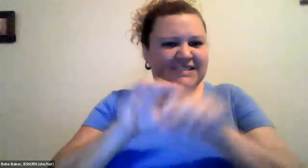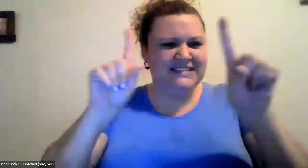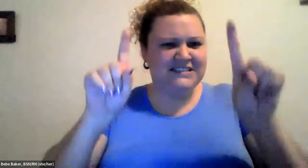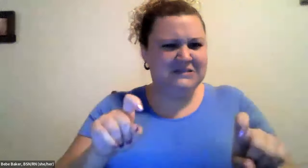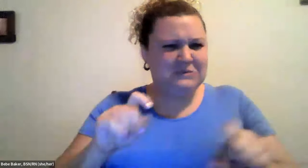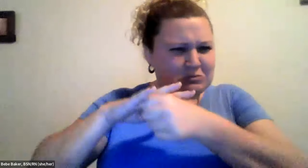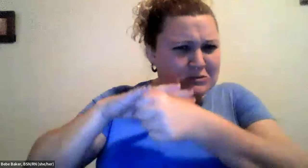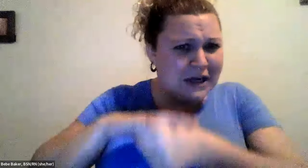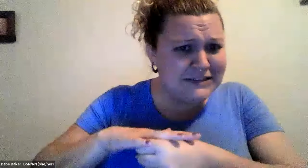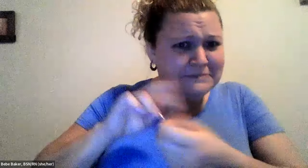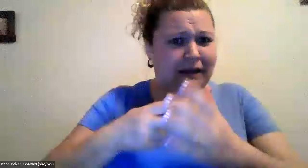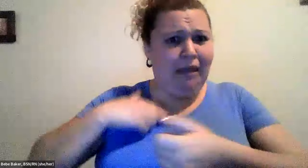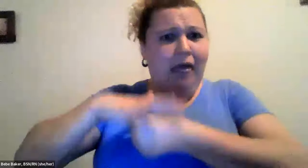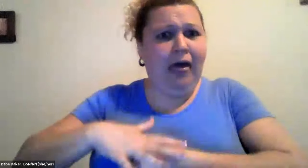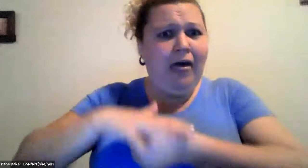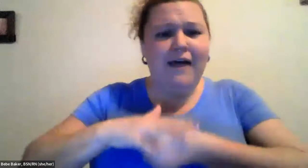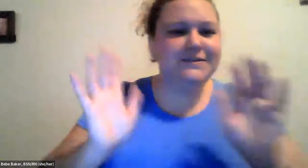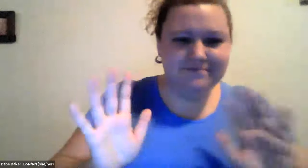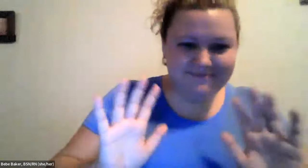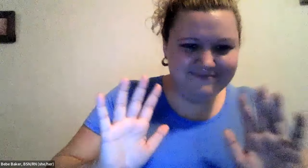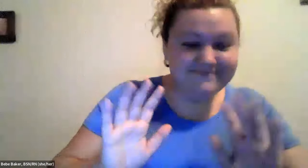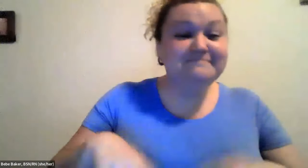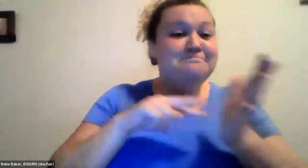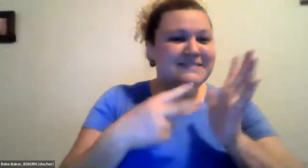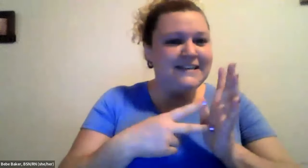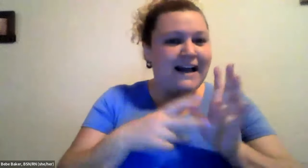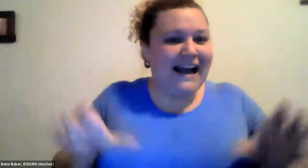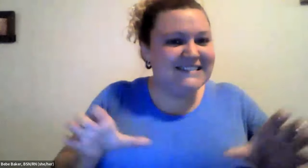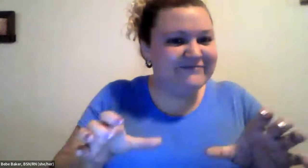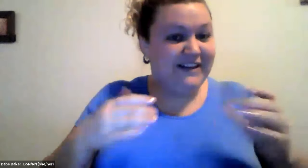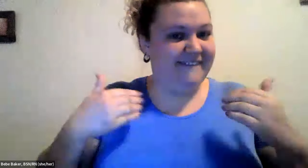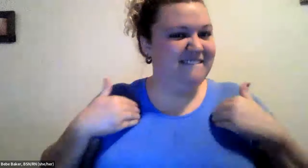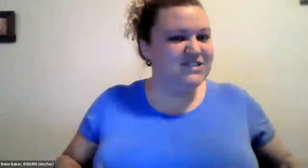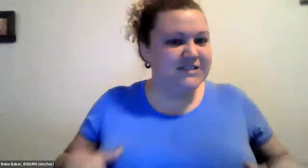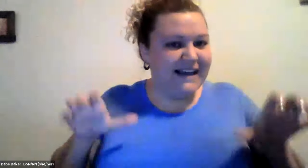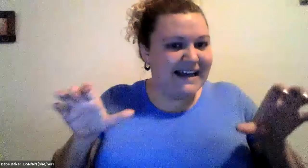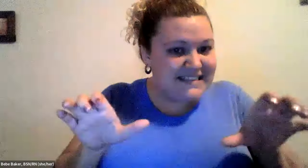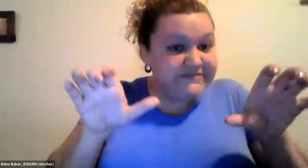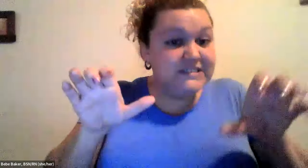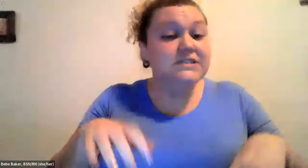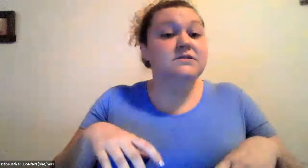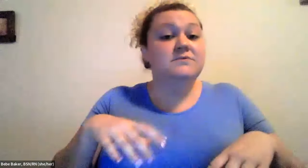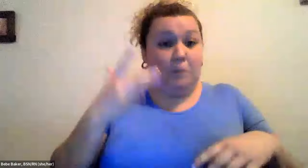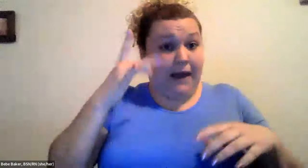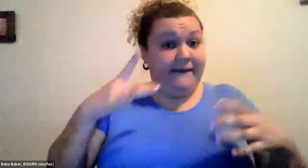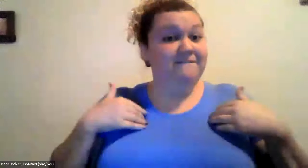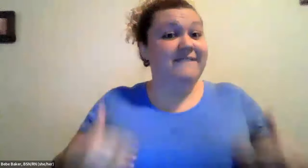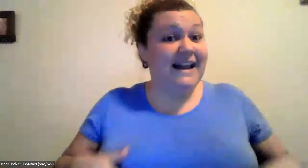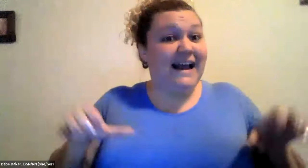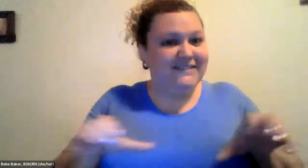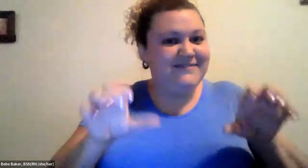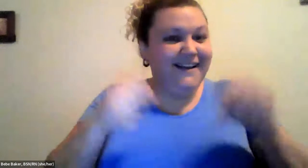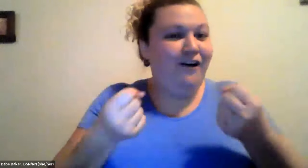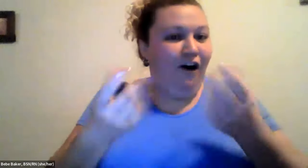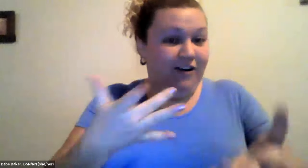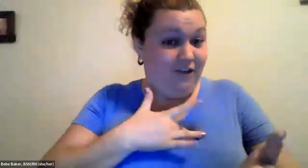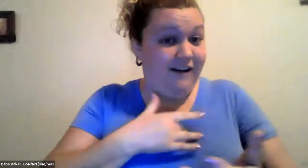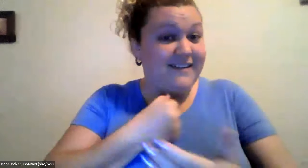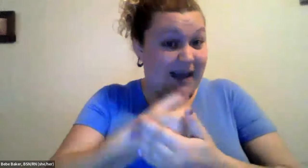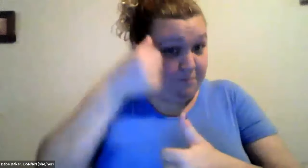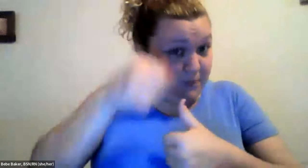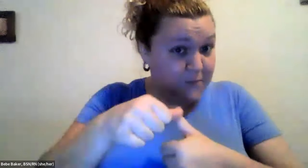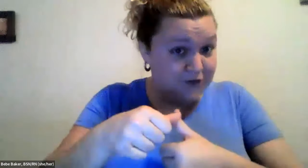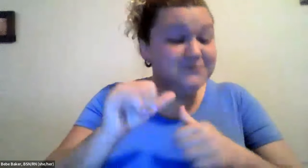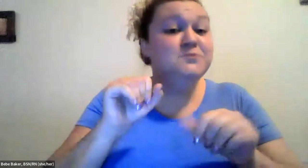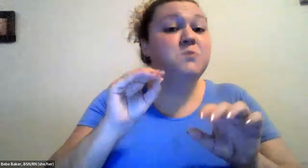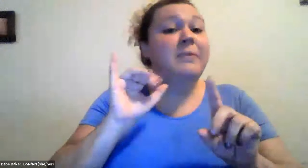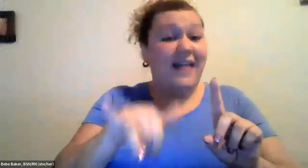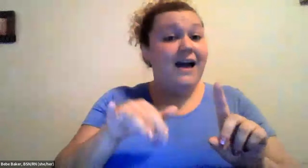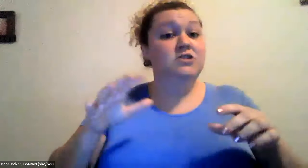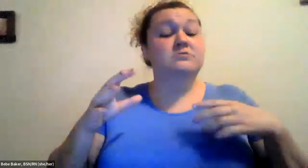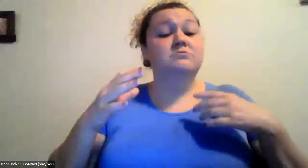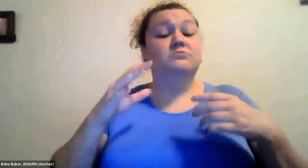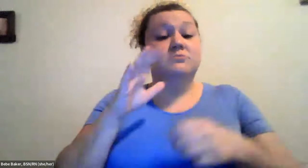Cristine Saunders: The other thing that we do is a heart stress test it doesn't mean that we make you stressed out, it means that we make your body move, so that we want to see how your heart works.